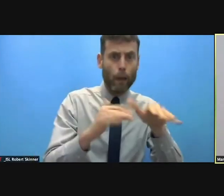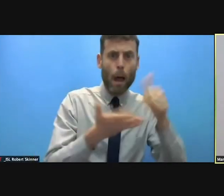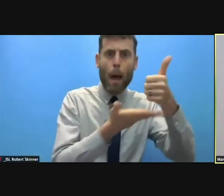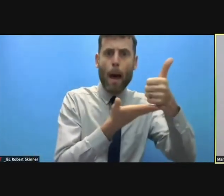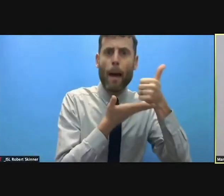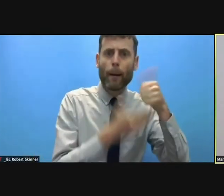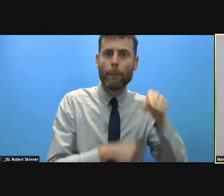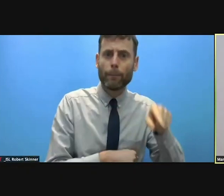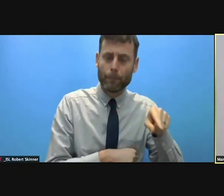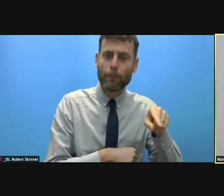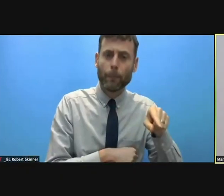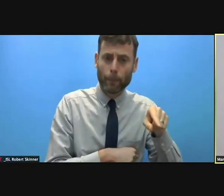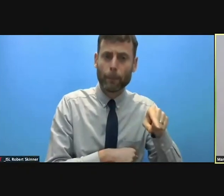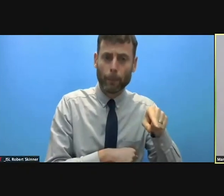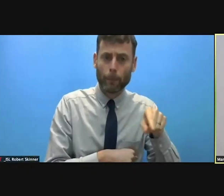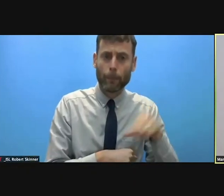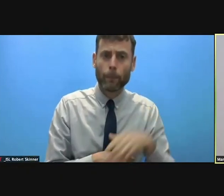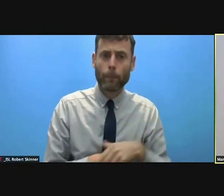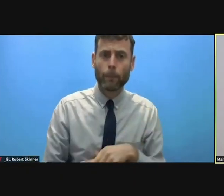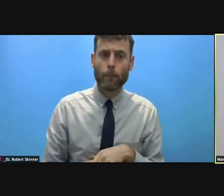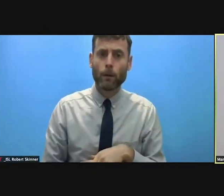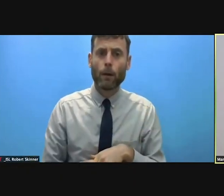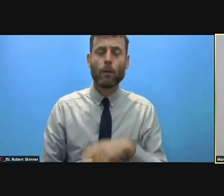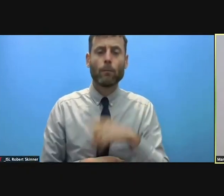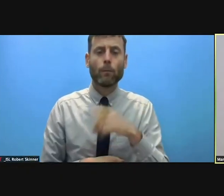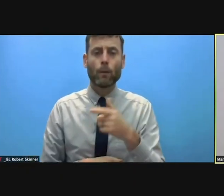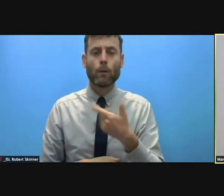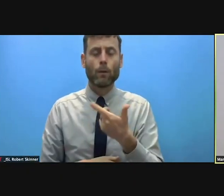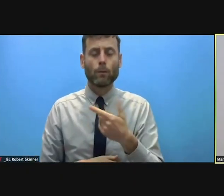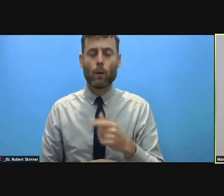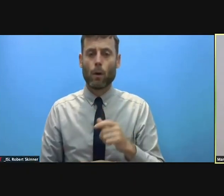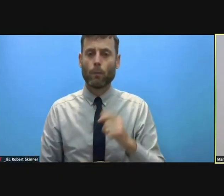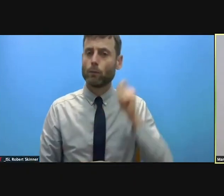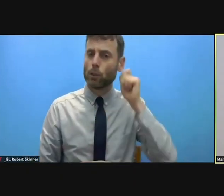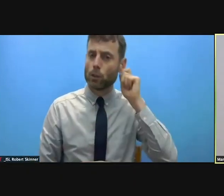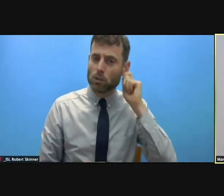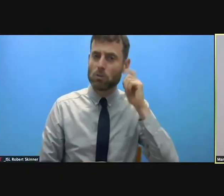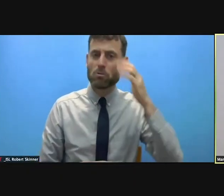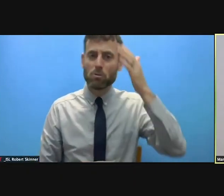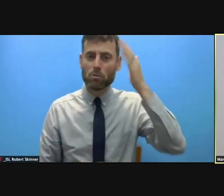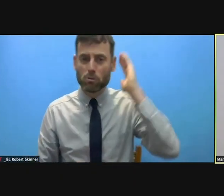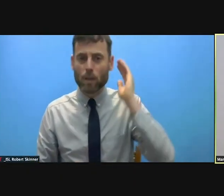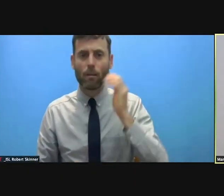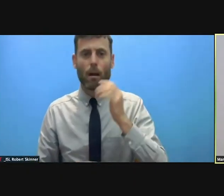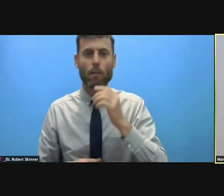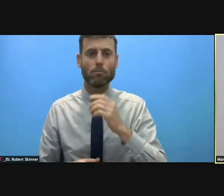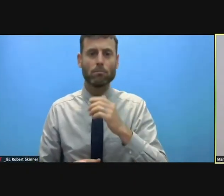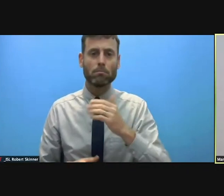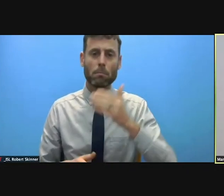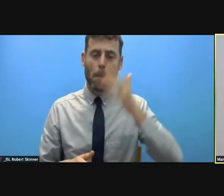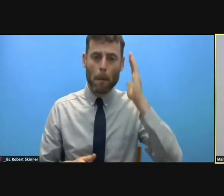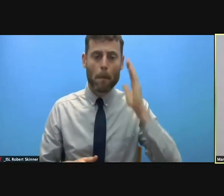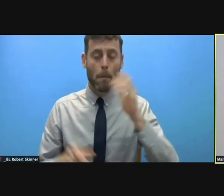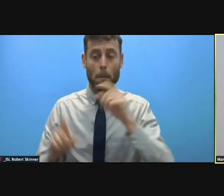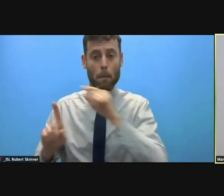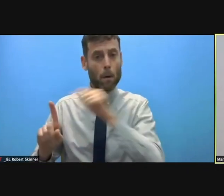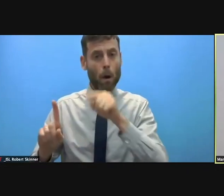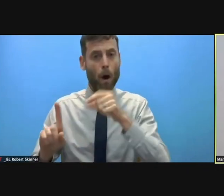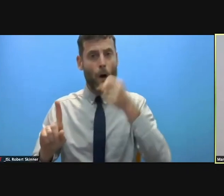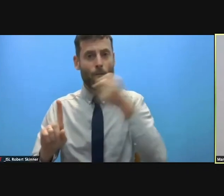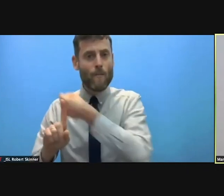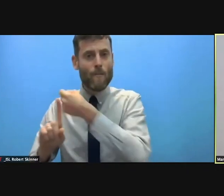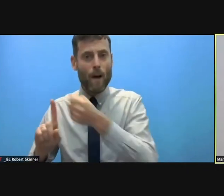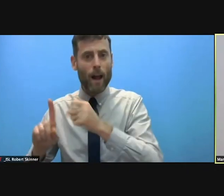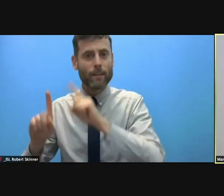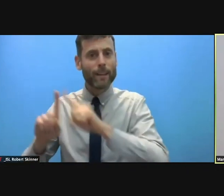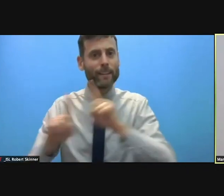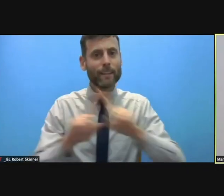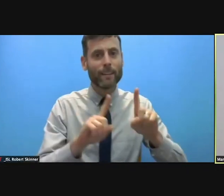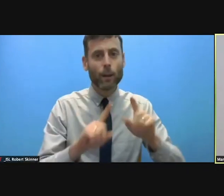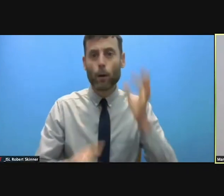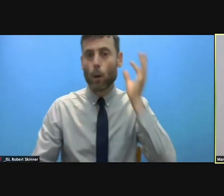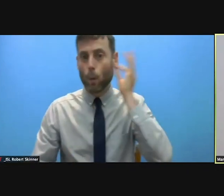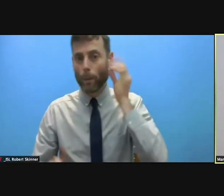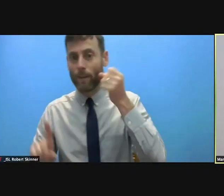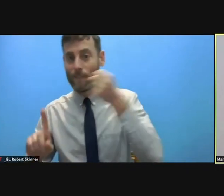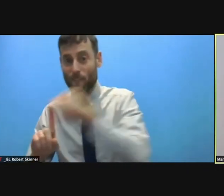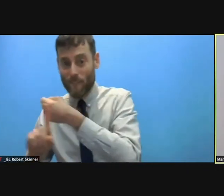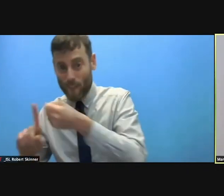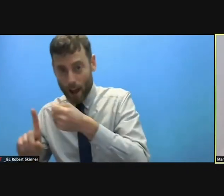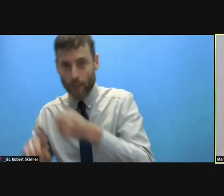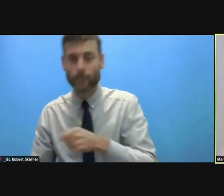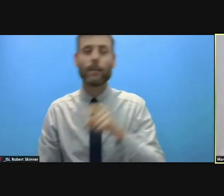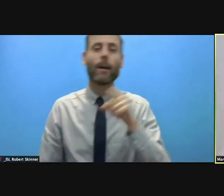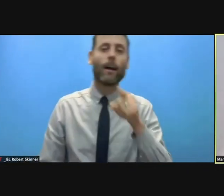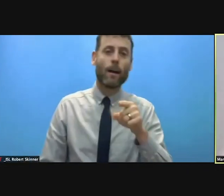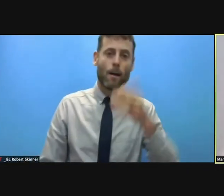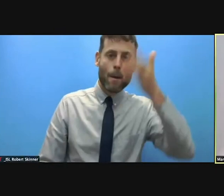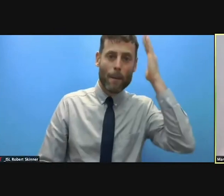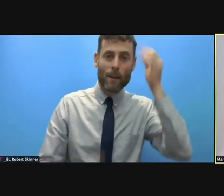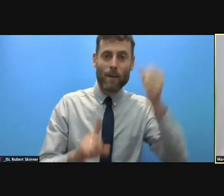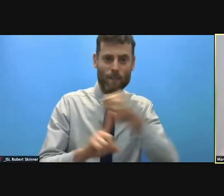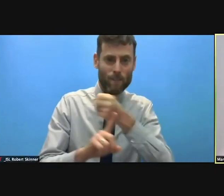became a problem. Since the outbreak of COVID 19, emerging data and reports have